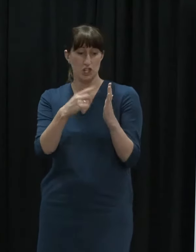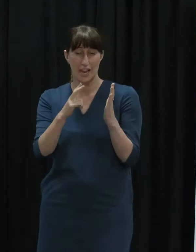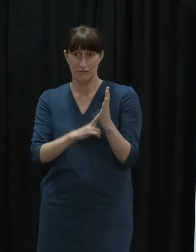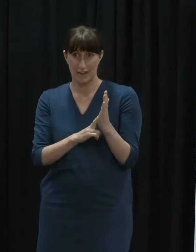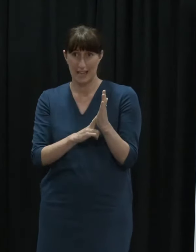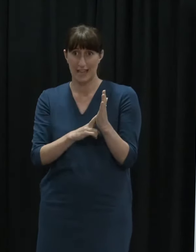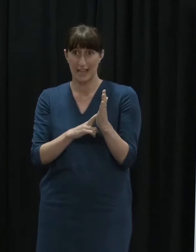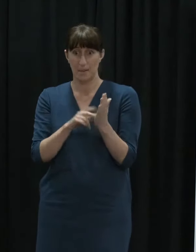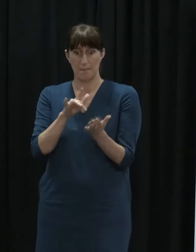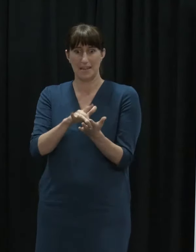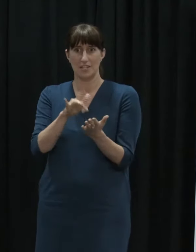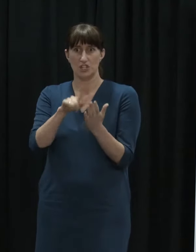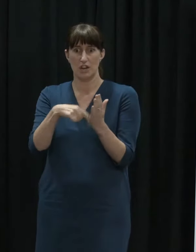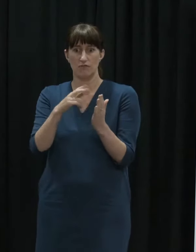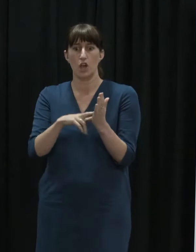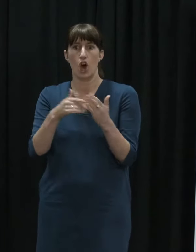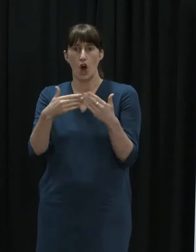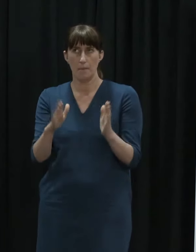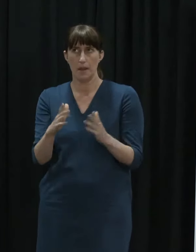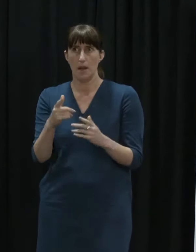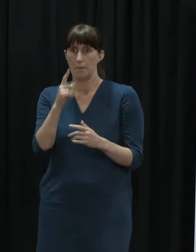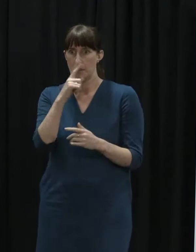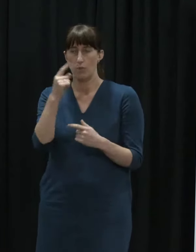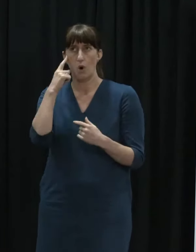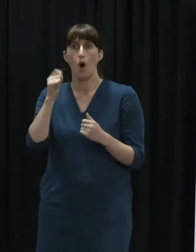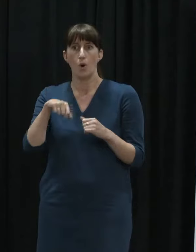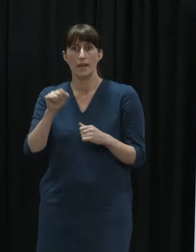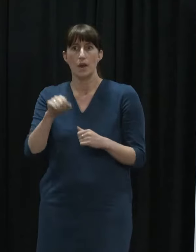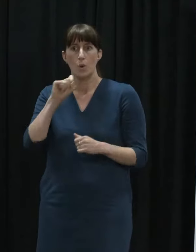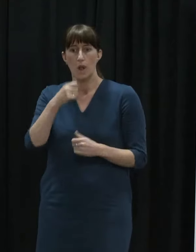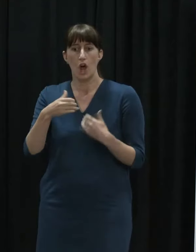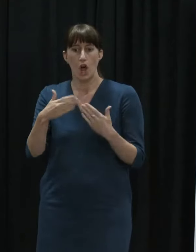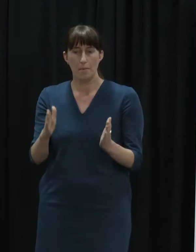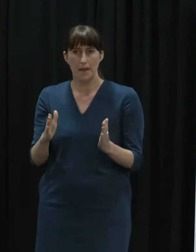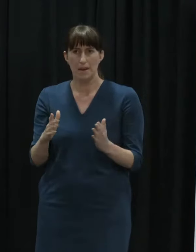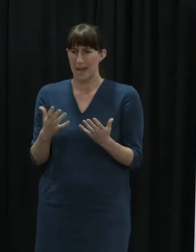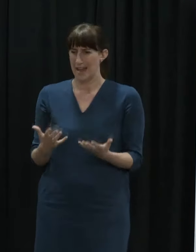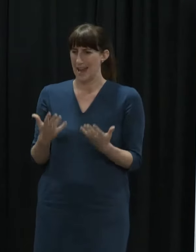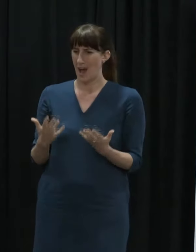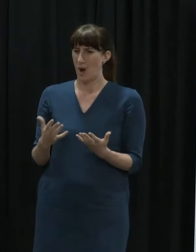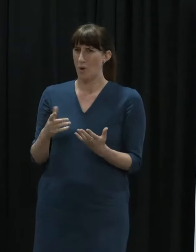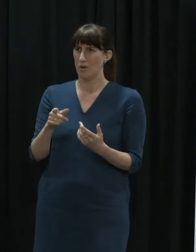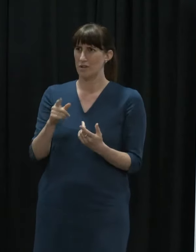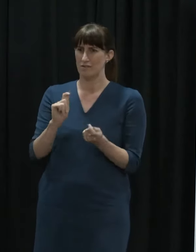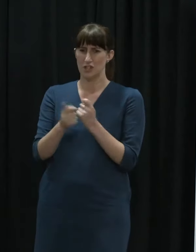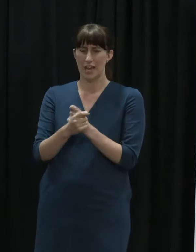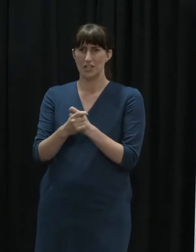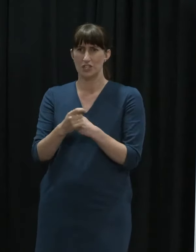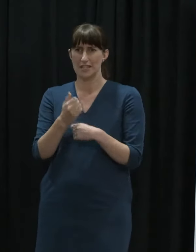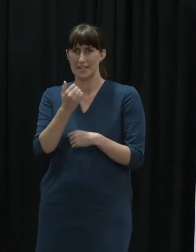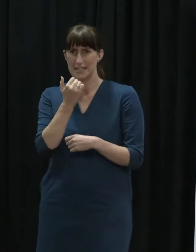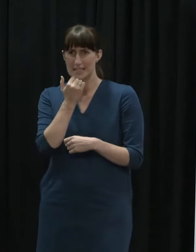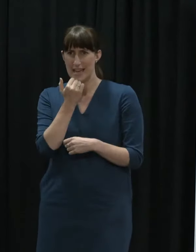People who have been relying on